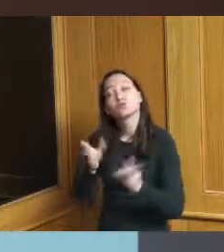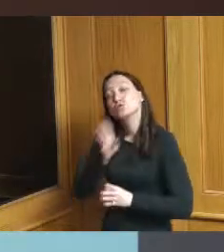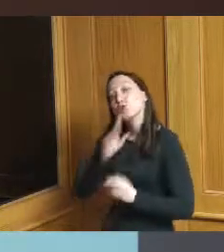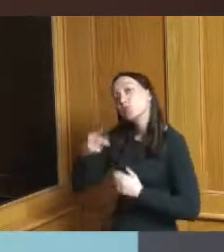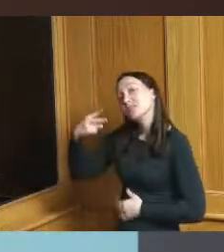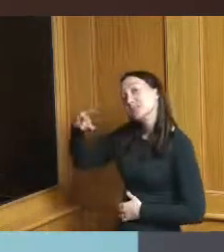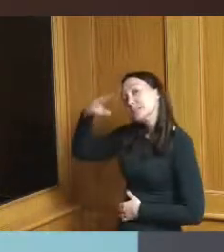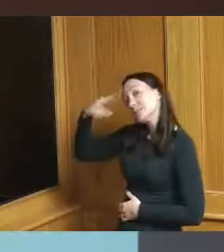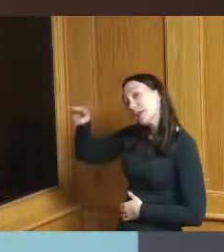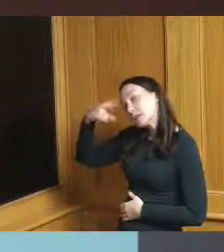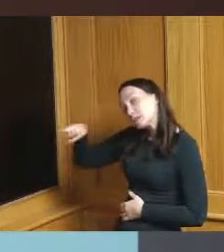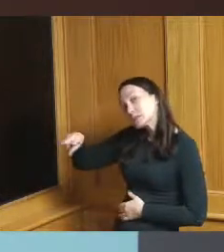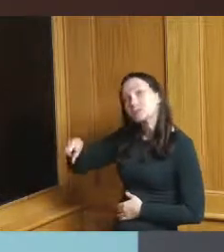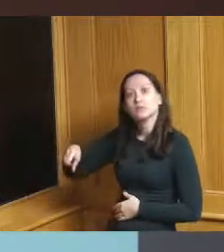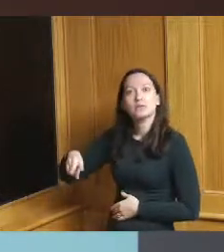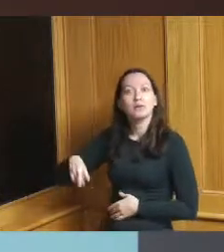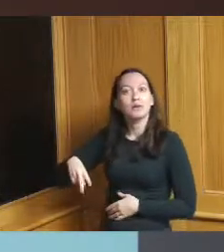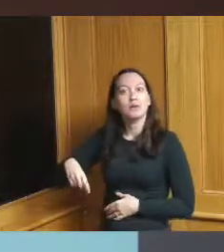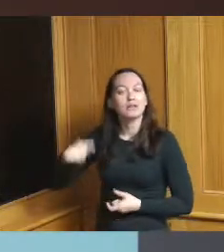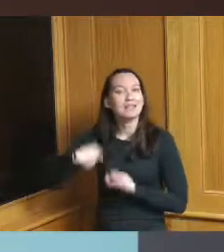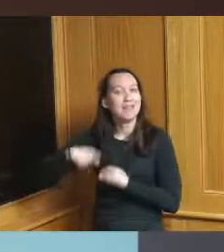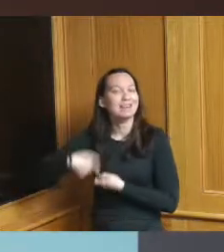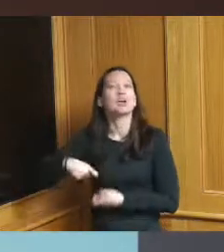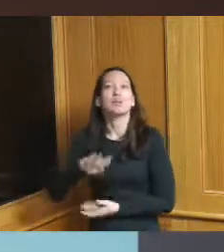and that was quite a challenge so we did talk to a few and kind of